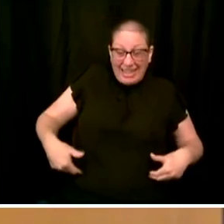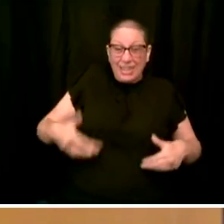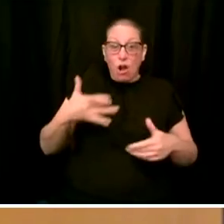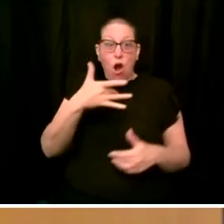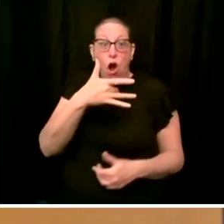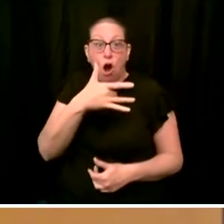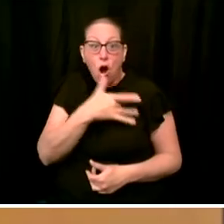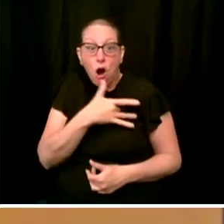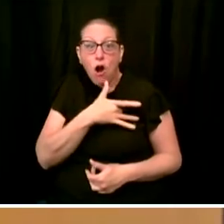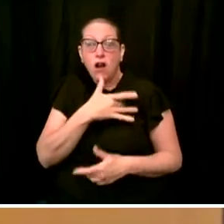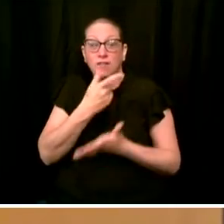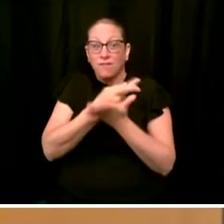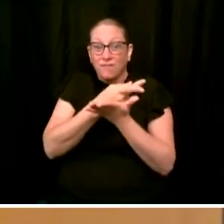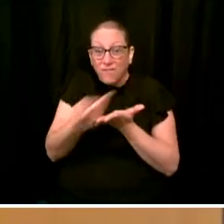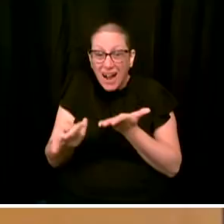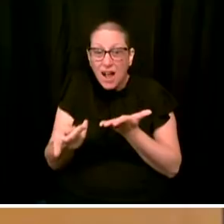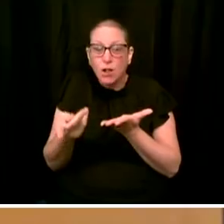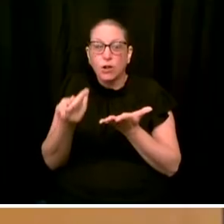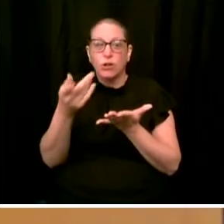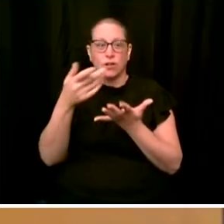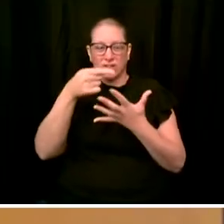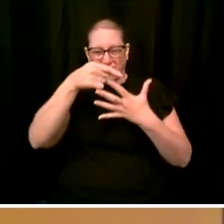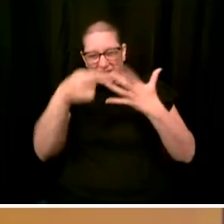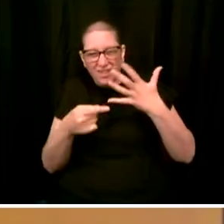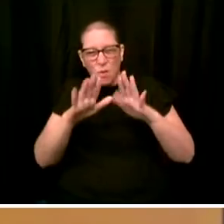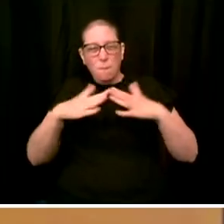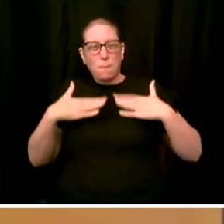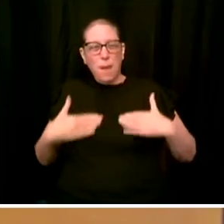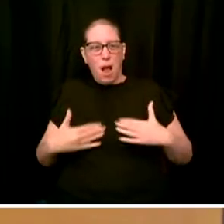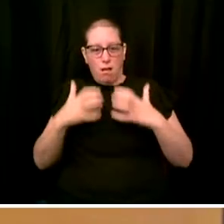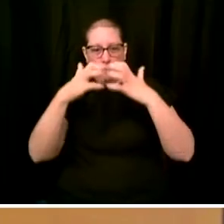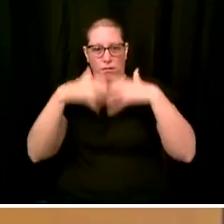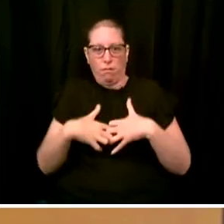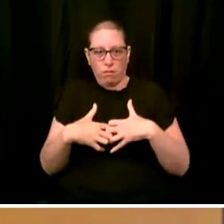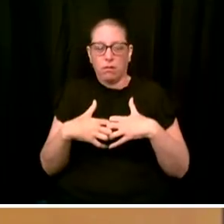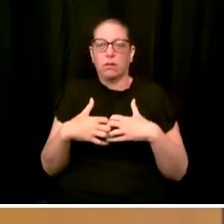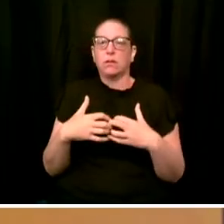INCREDIBLY CONCERNING BECAUSE THE BEST WAY TO ENSURE THAT WE LIMIT THE